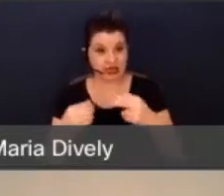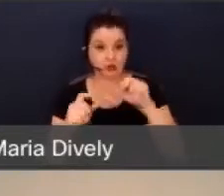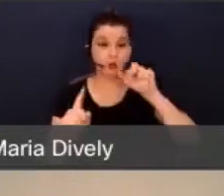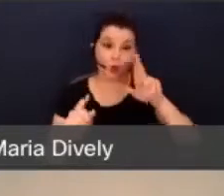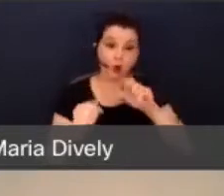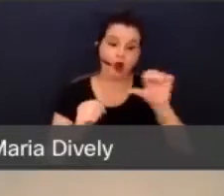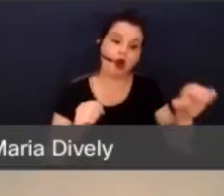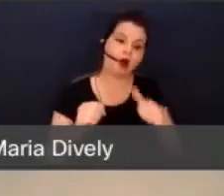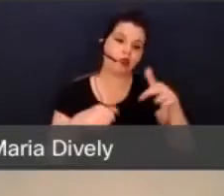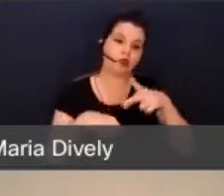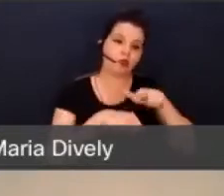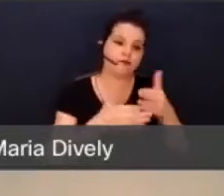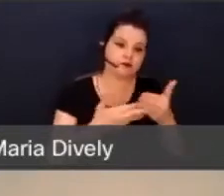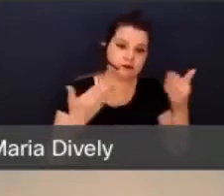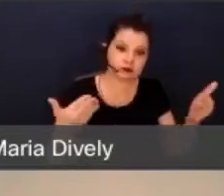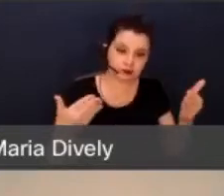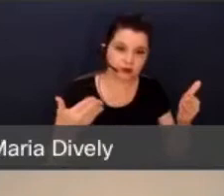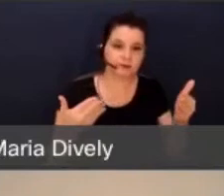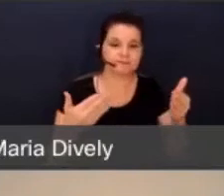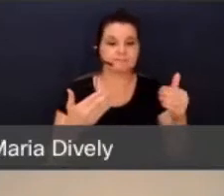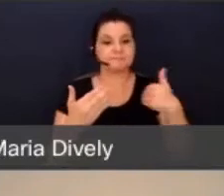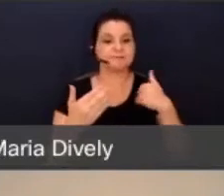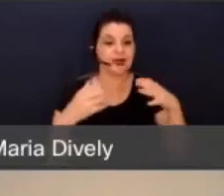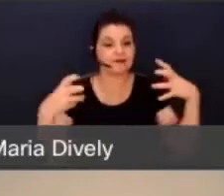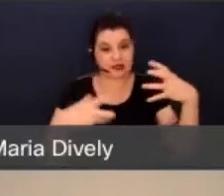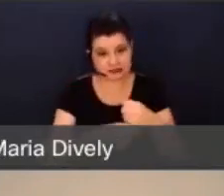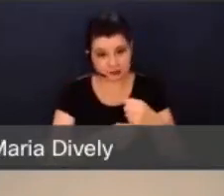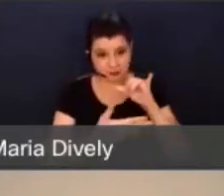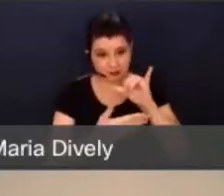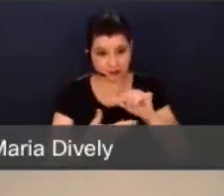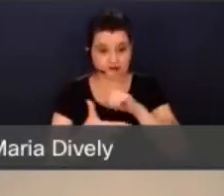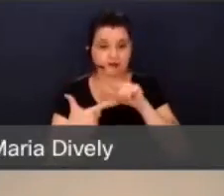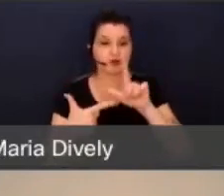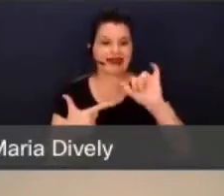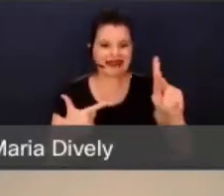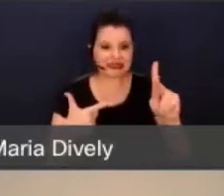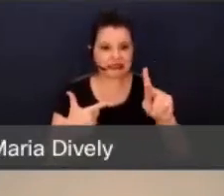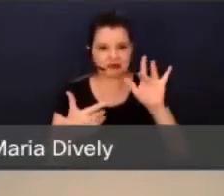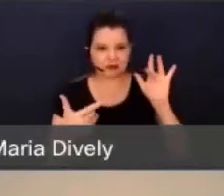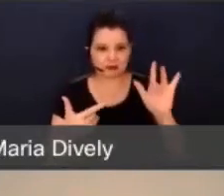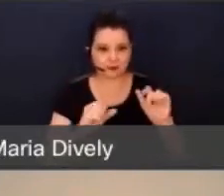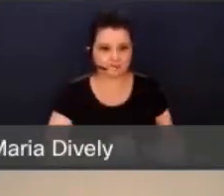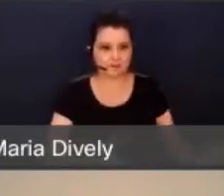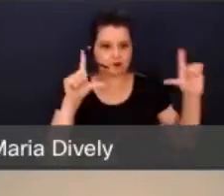some other reference material and have a summary about it and then put a link to the full description,